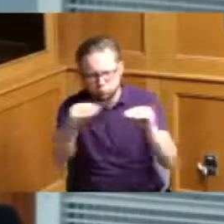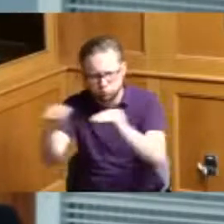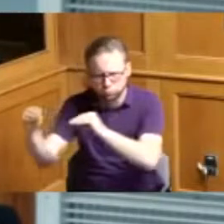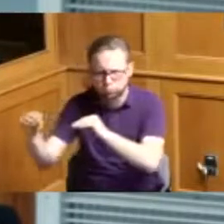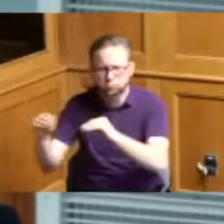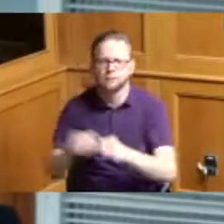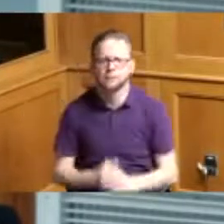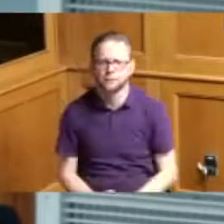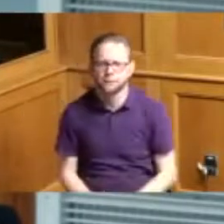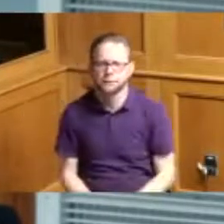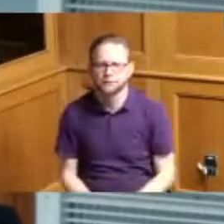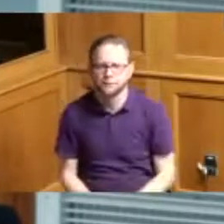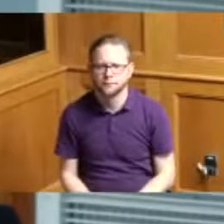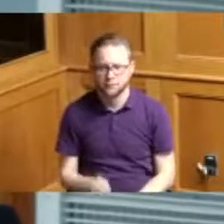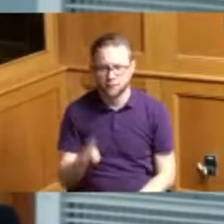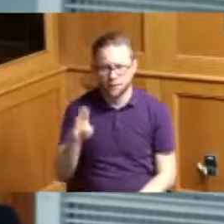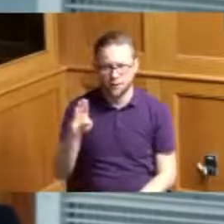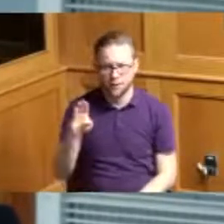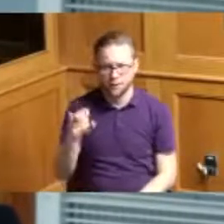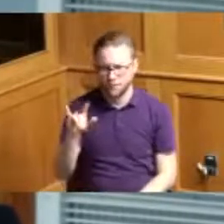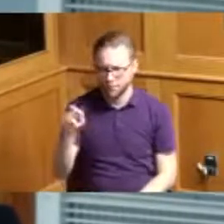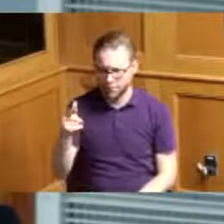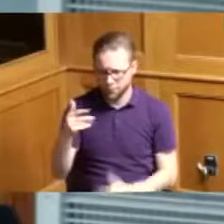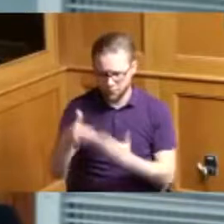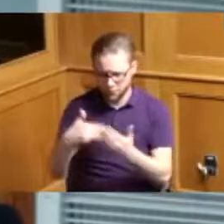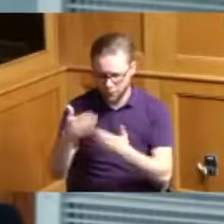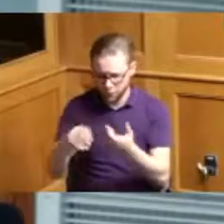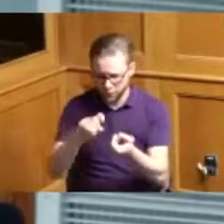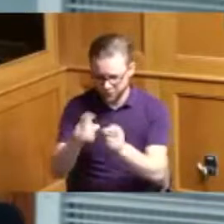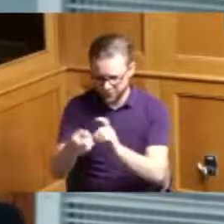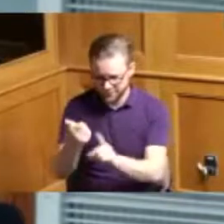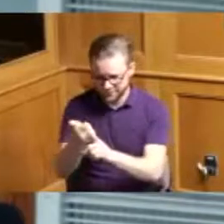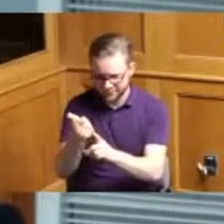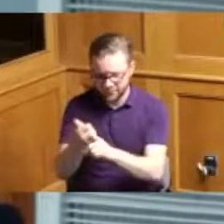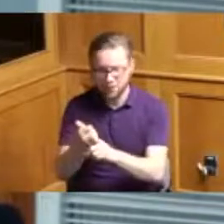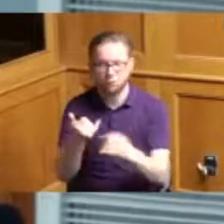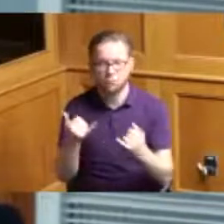mention also the billing change impact you know waterworks is actually in the process this year